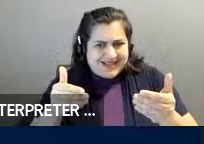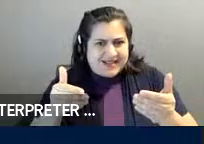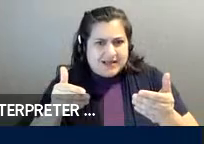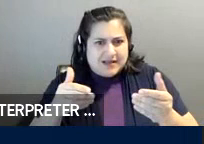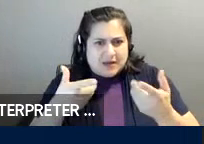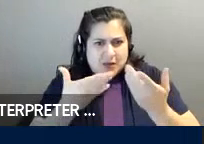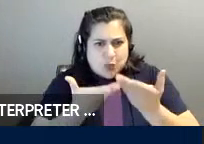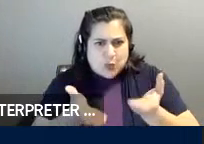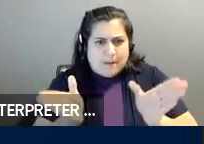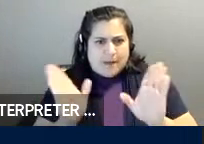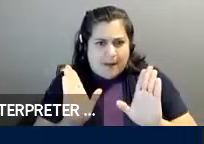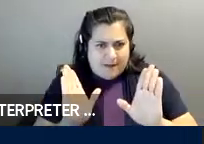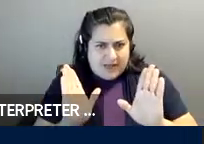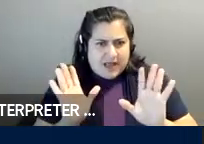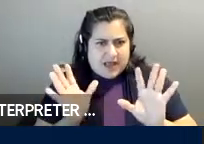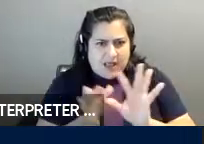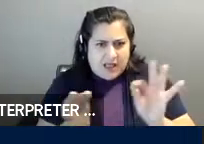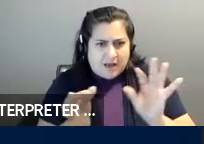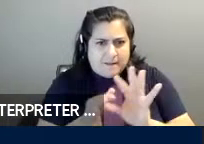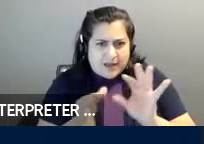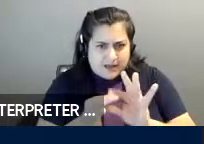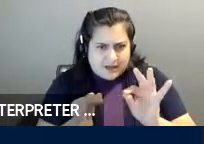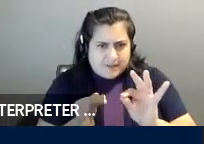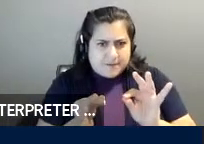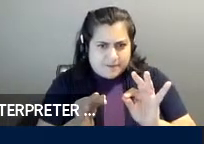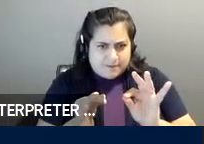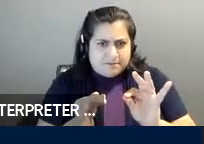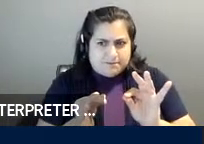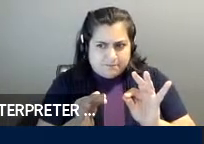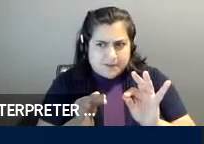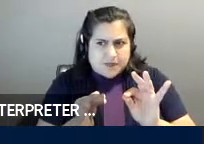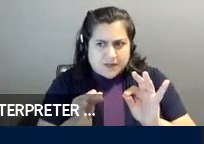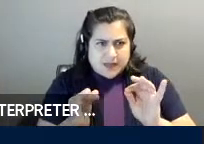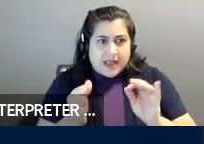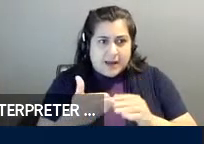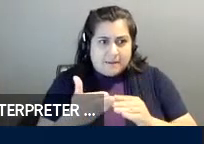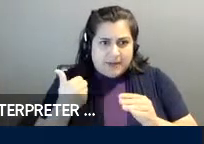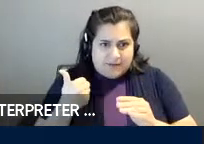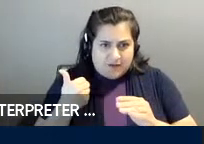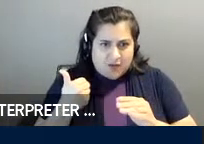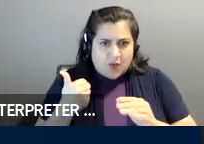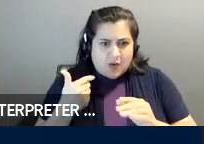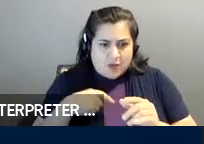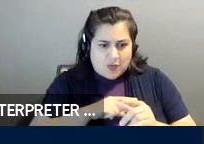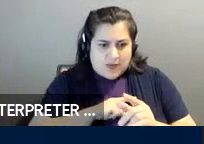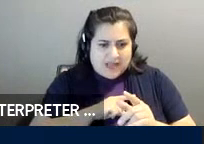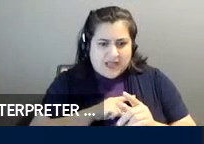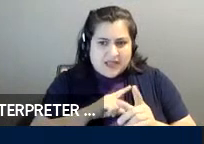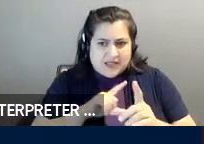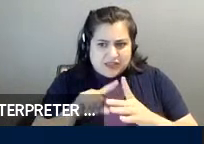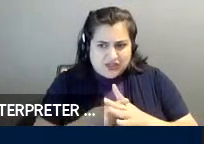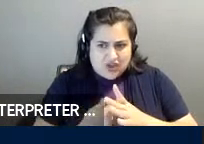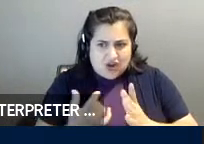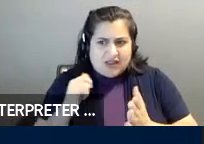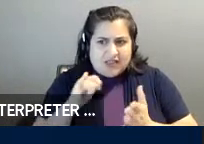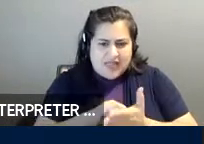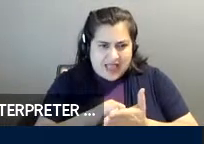area, and before we get to the public comment area, I want to talk a little bit about what